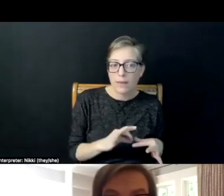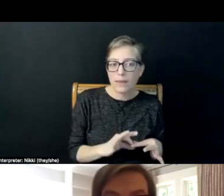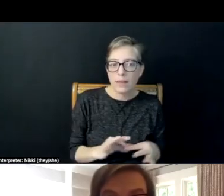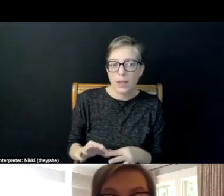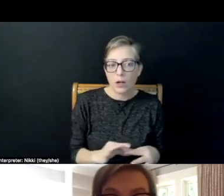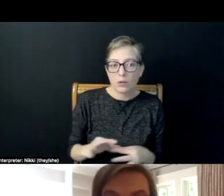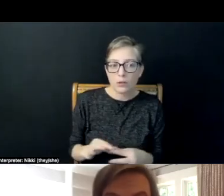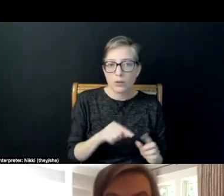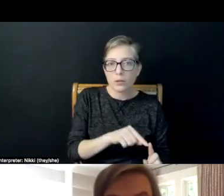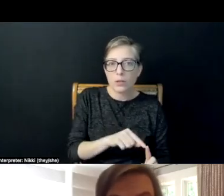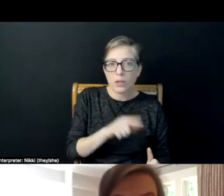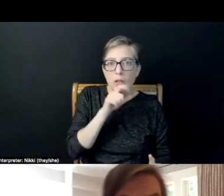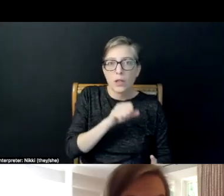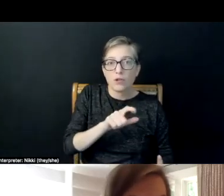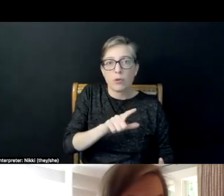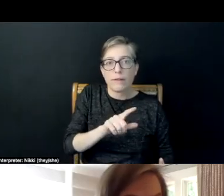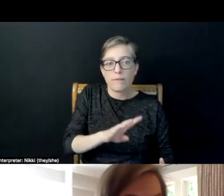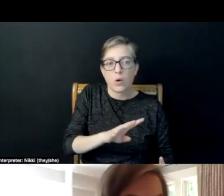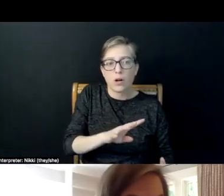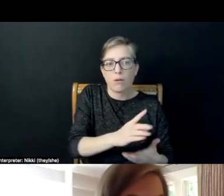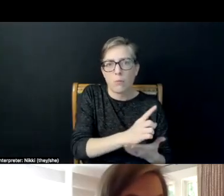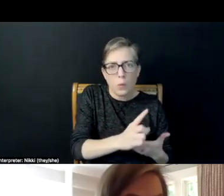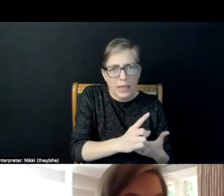has with disability. Next slide, please.